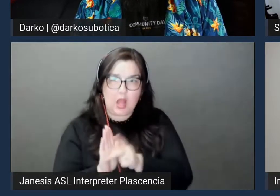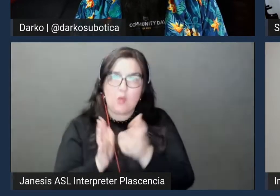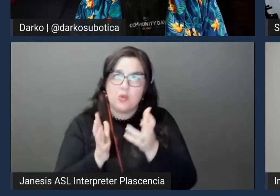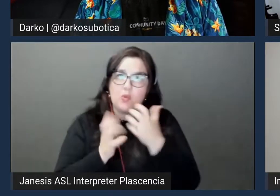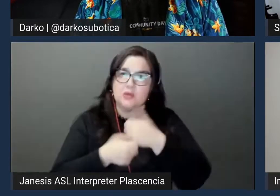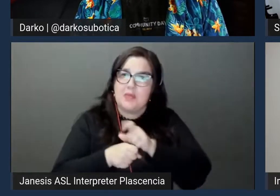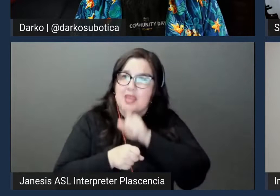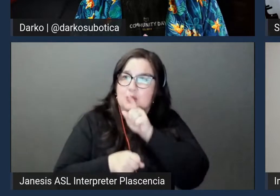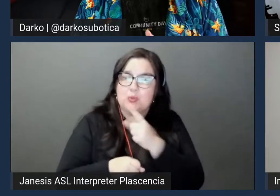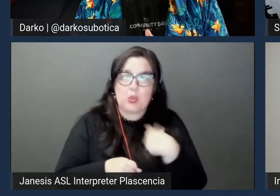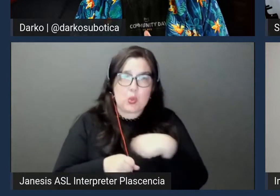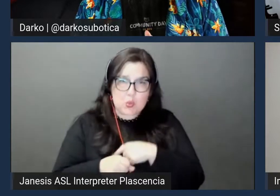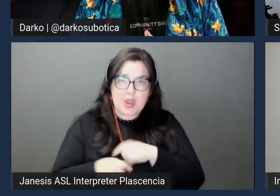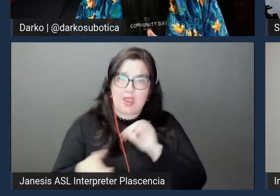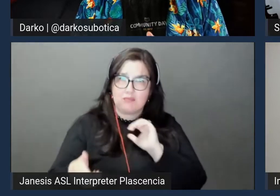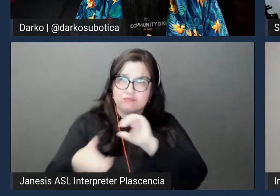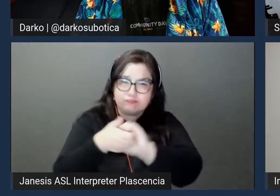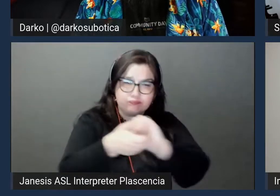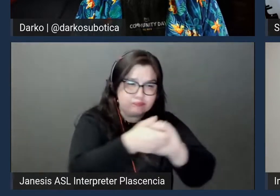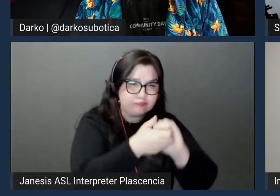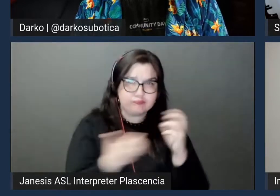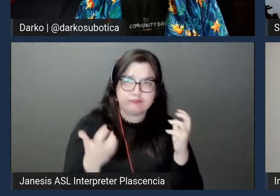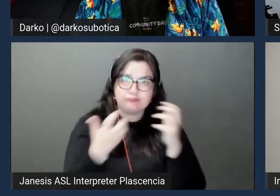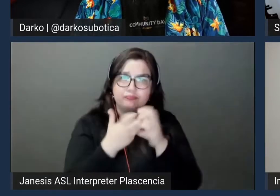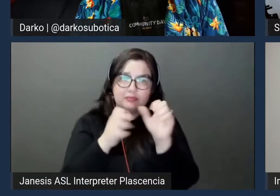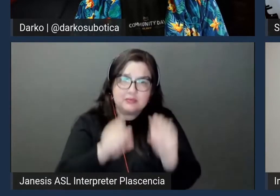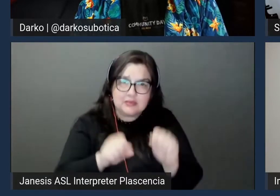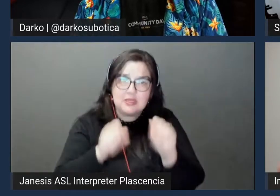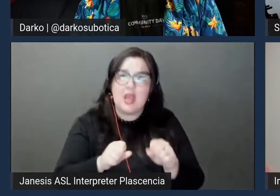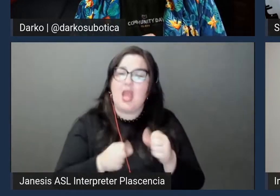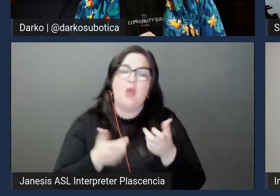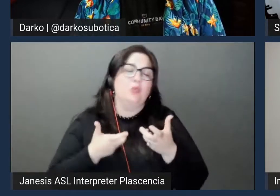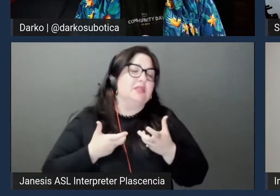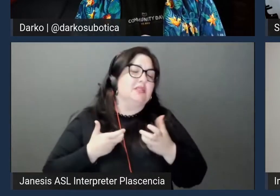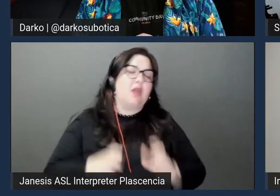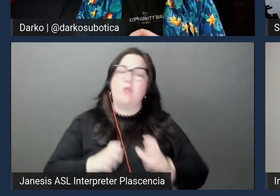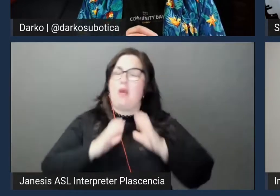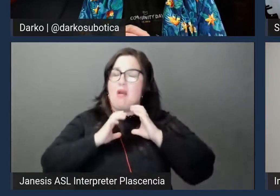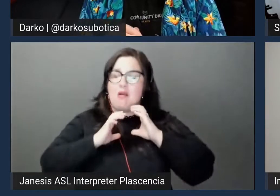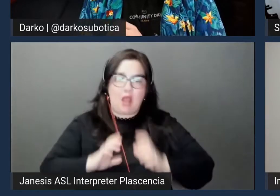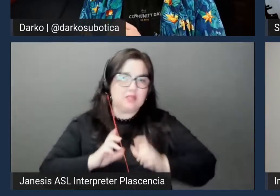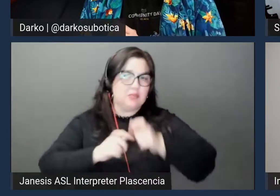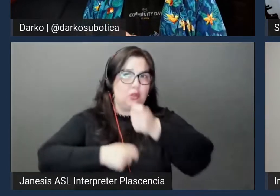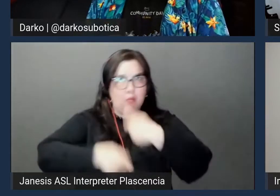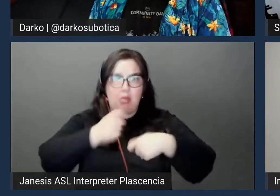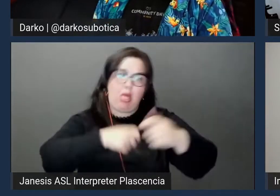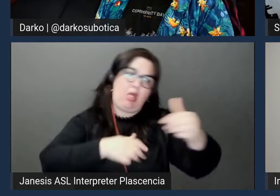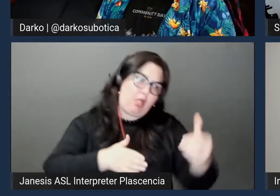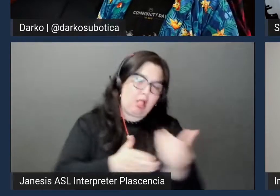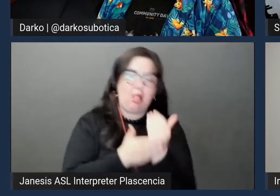as possible and not require customers to rip and replace either cameras or their networking infrastructure or what have you.